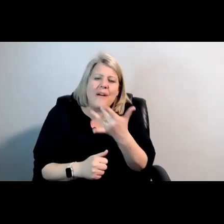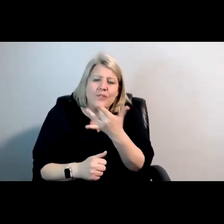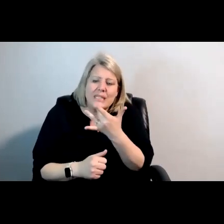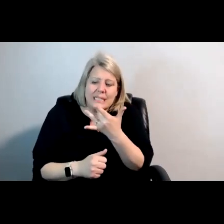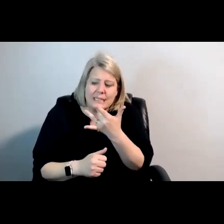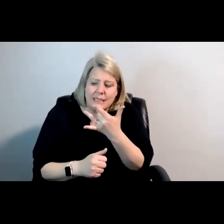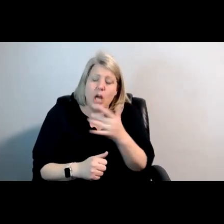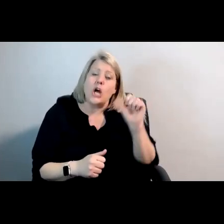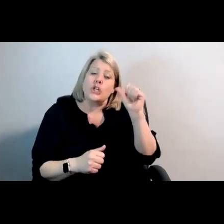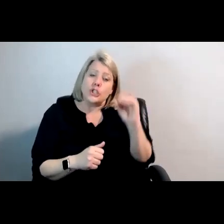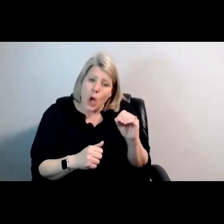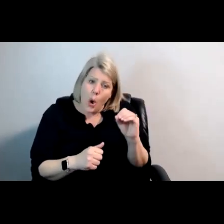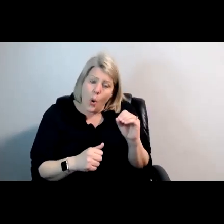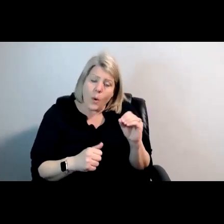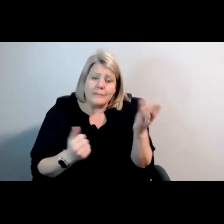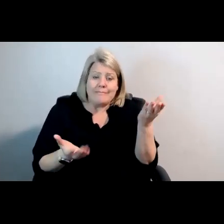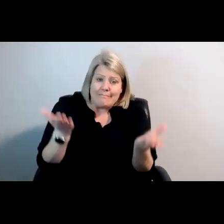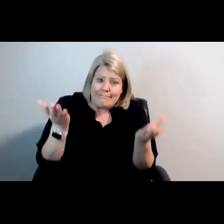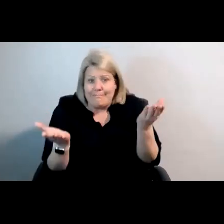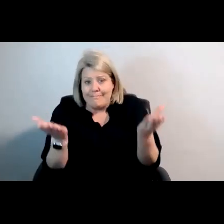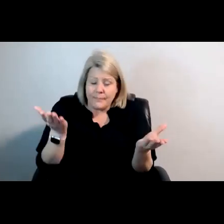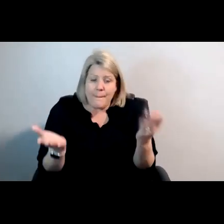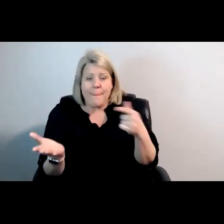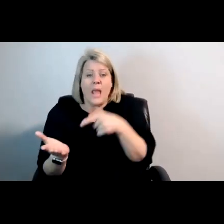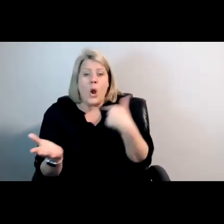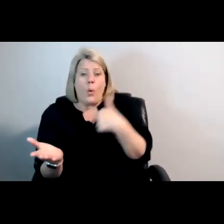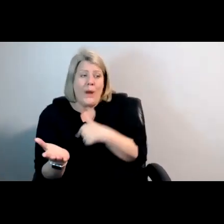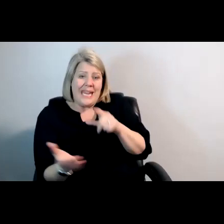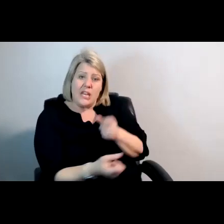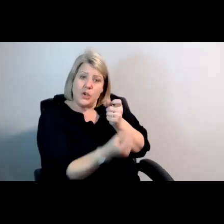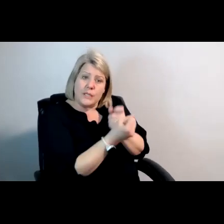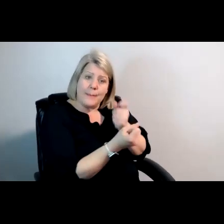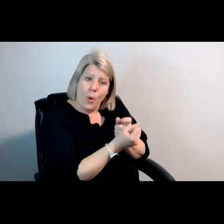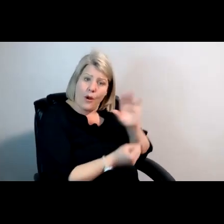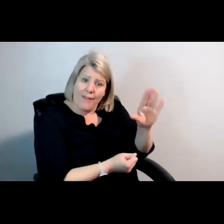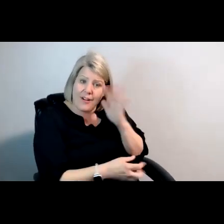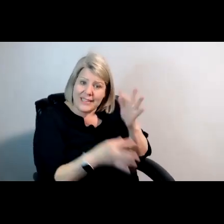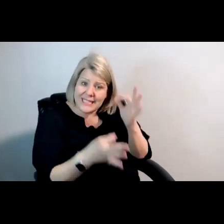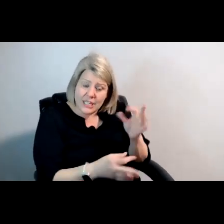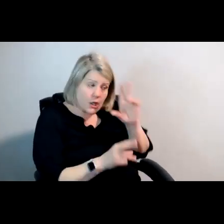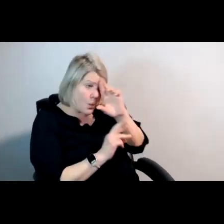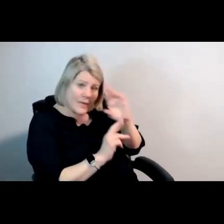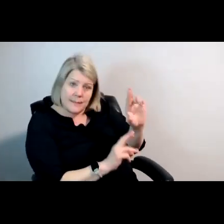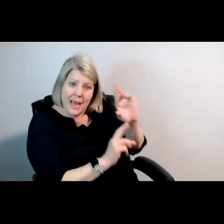So on one hand, we had to support the person by respecting their decision,